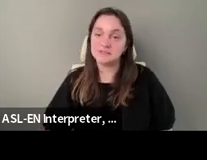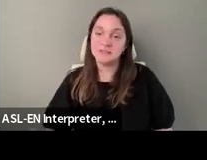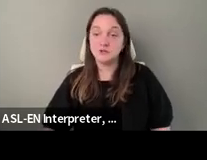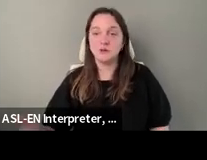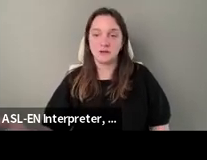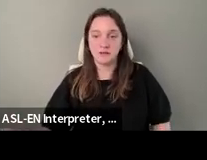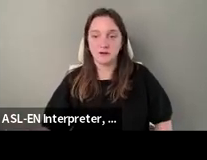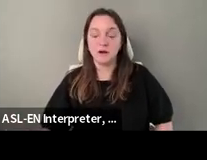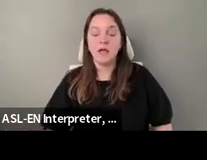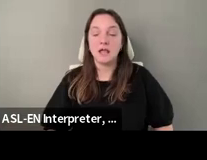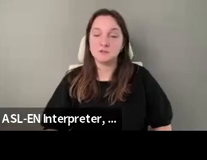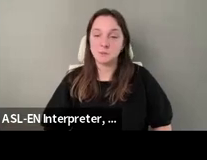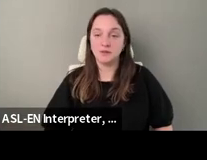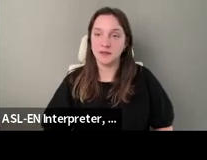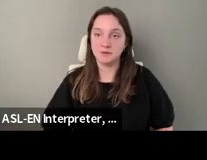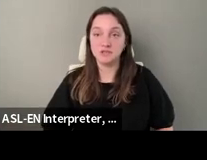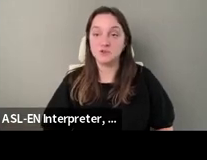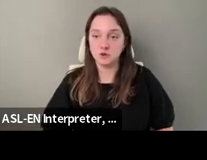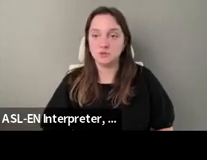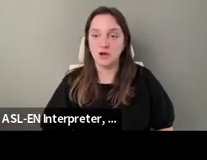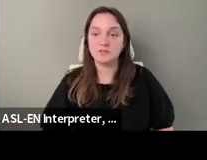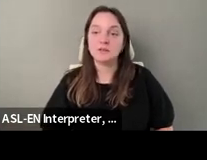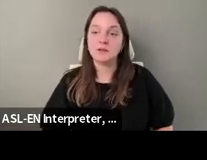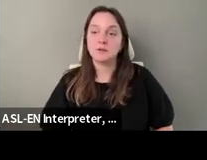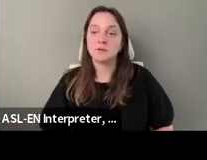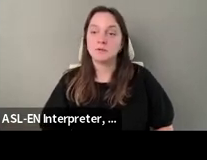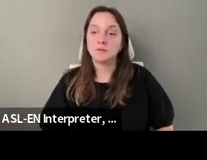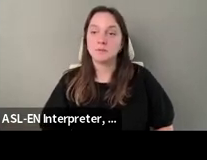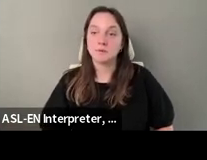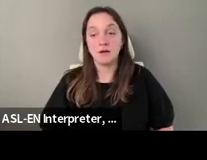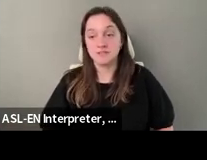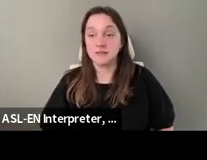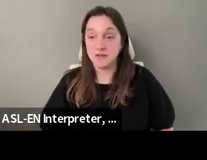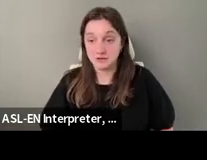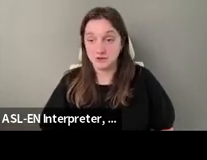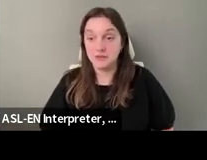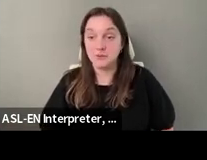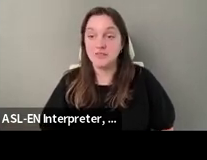hear and spoken languages do not come to them naturally the way